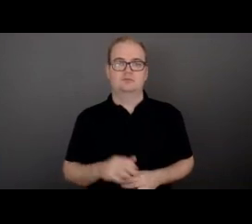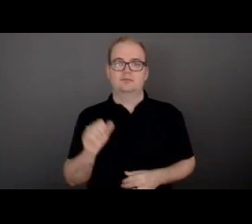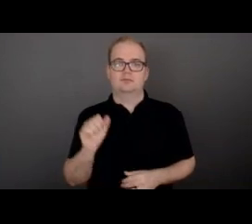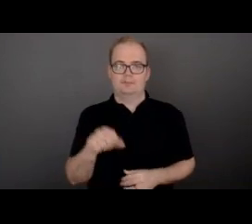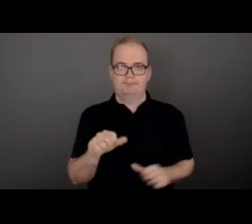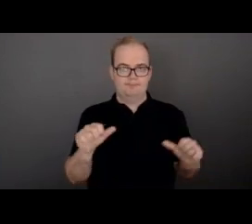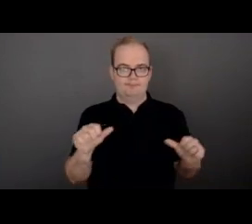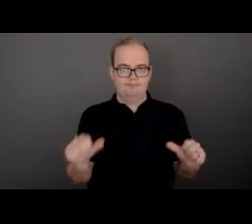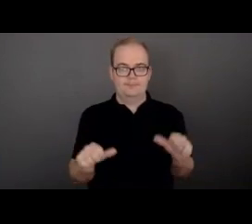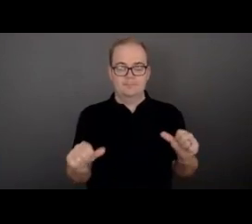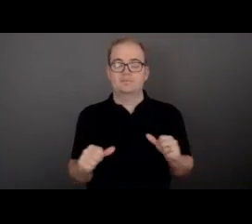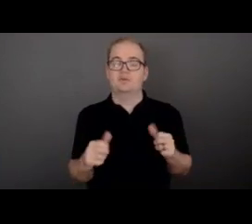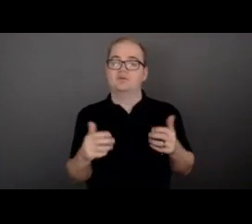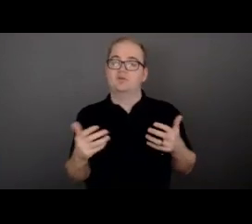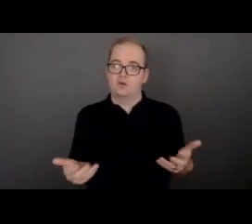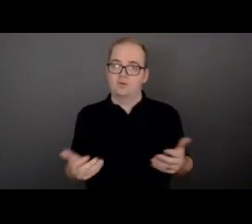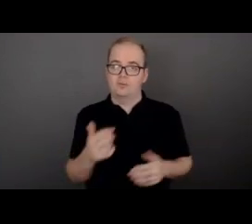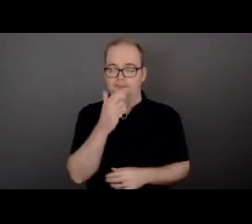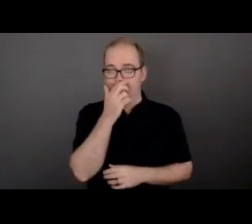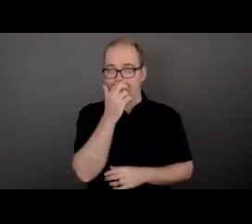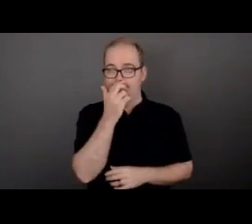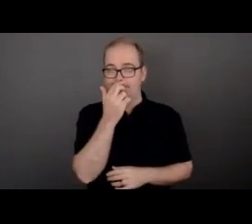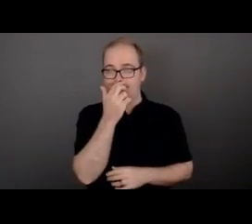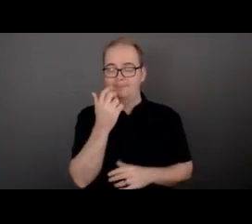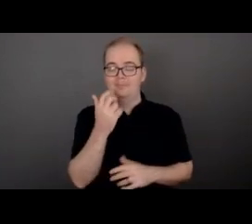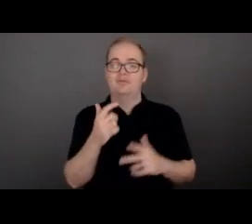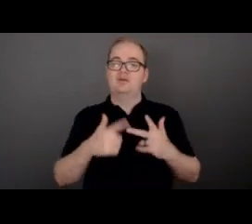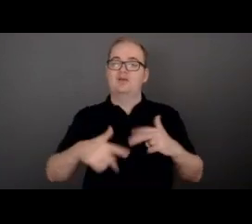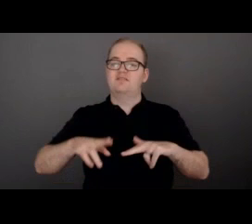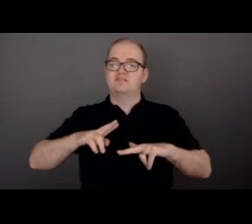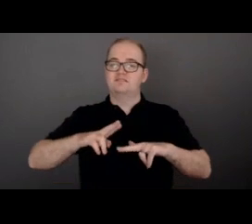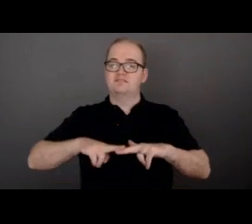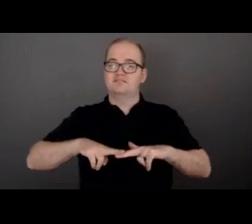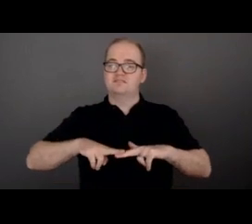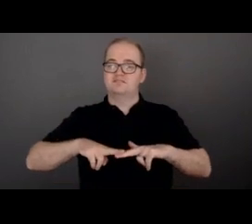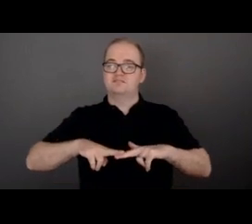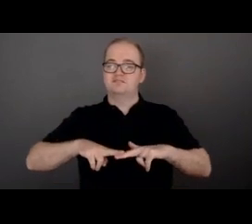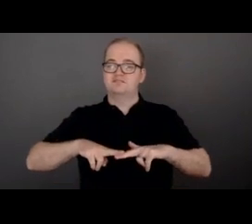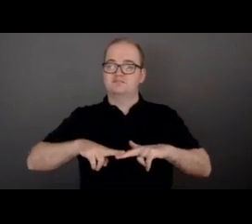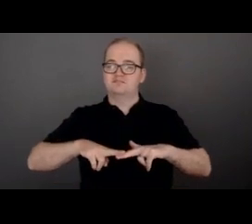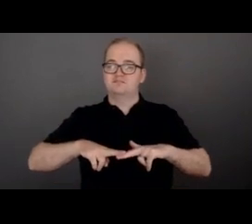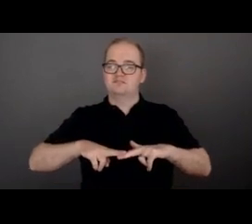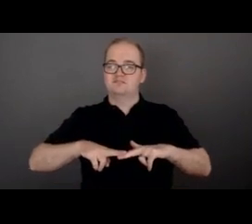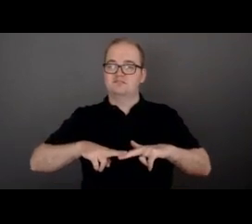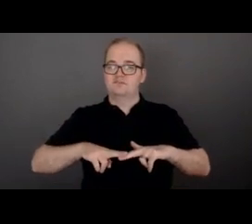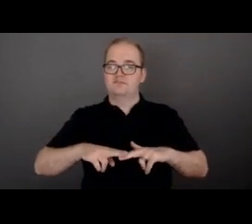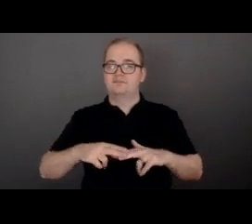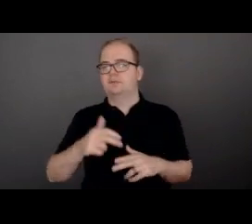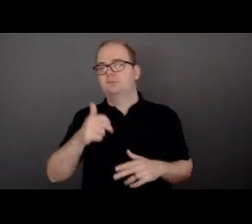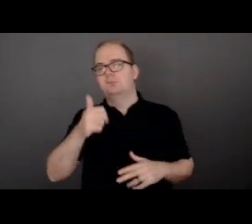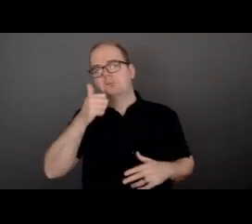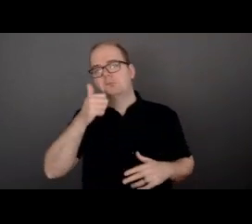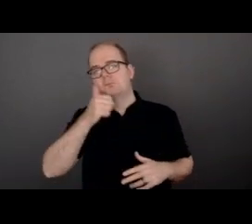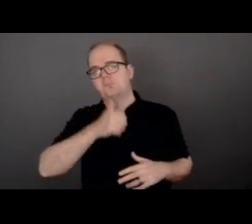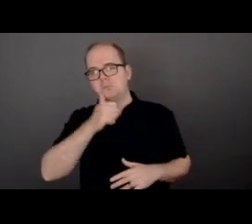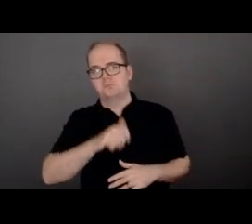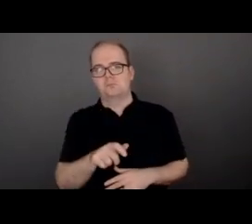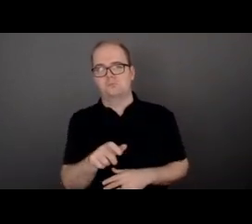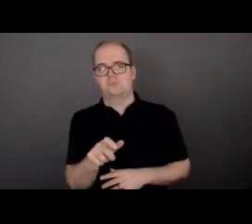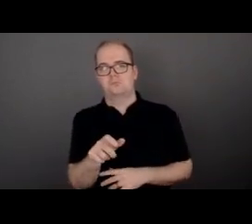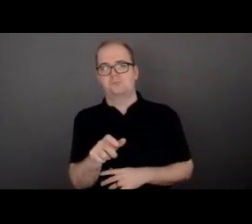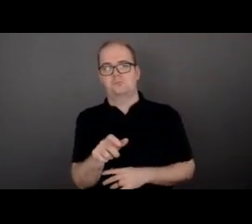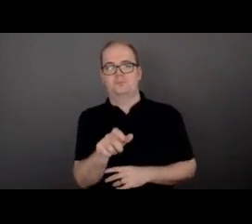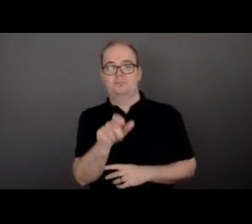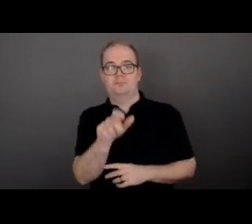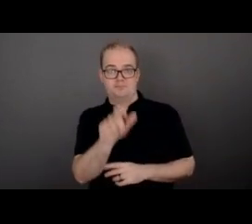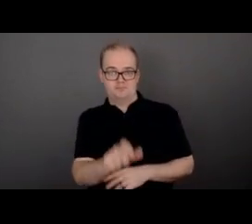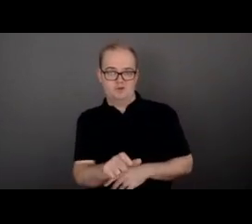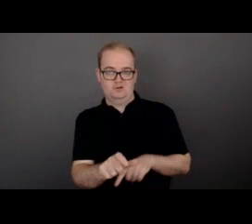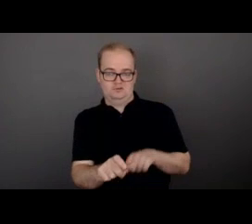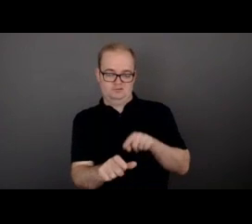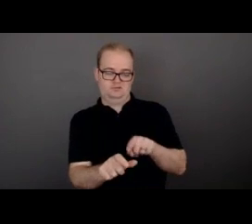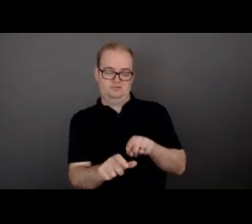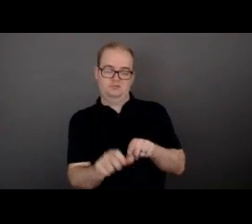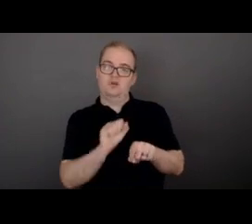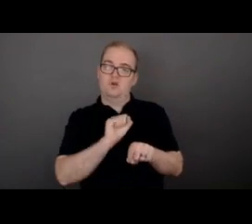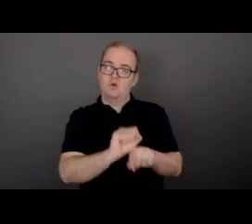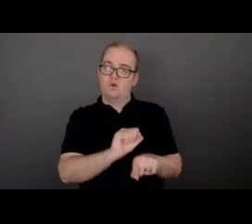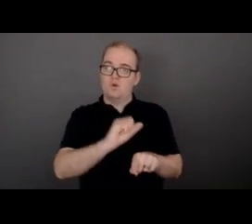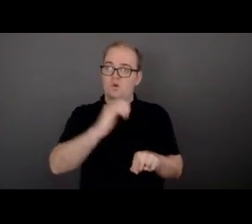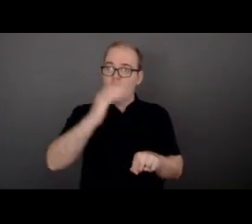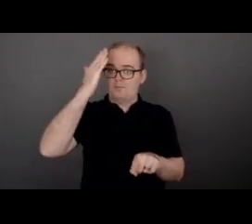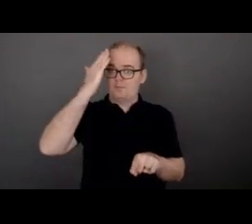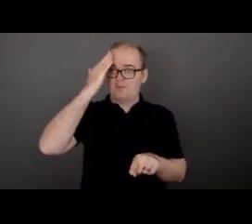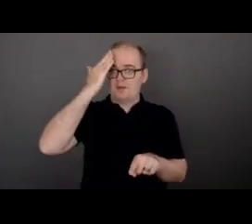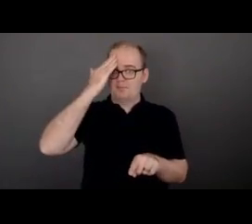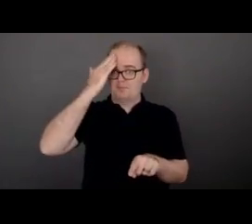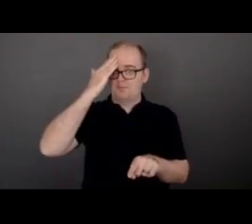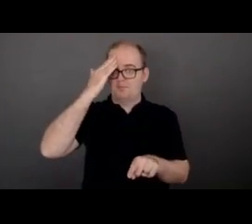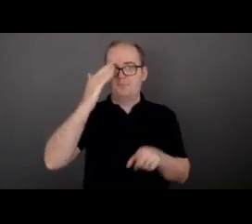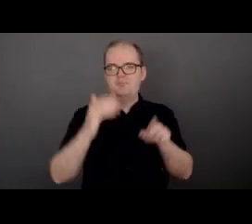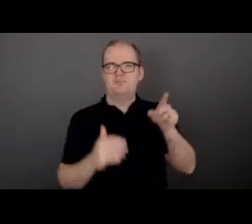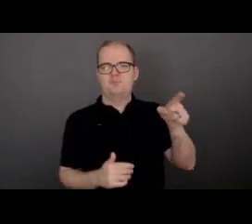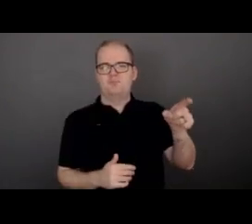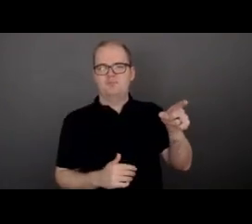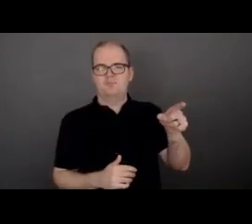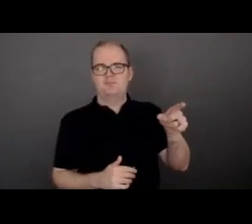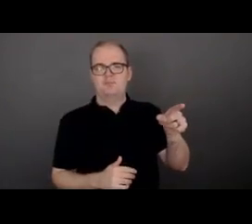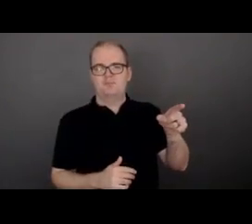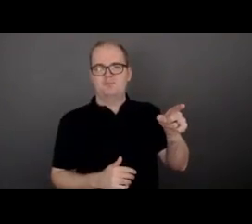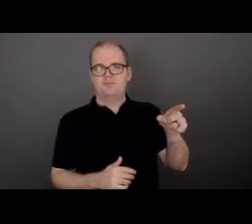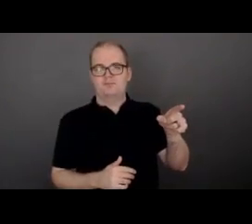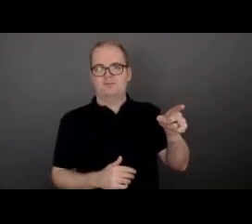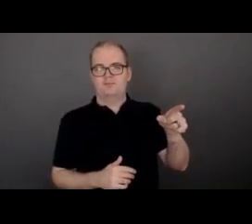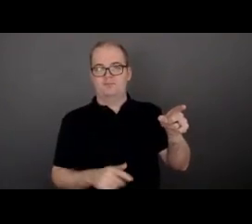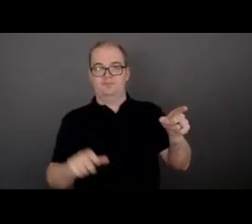So if a person A has a mum that's also been victimised by the person that's victimising